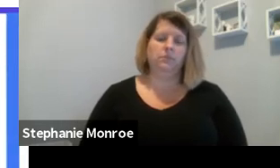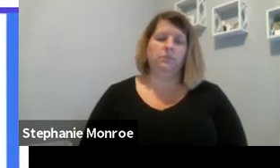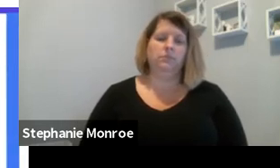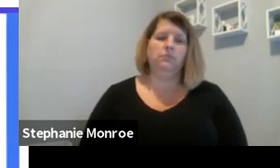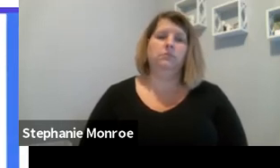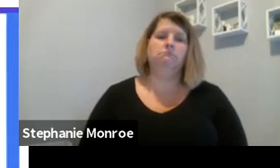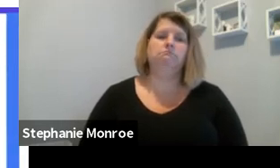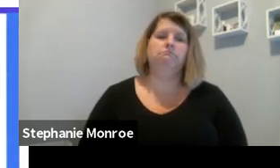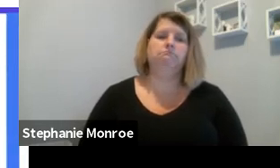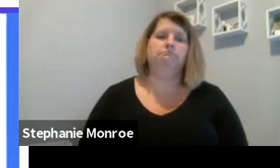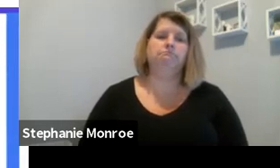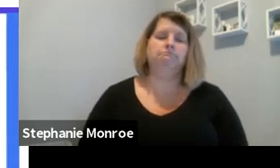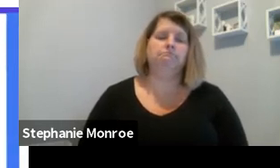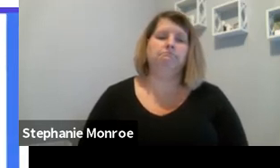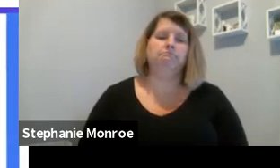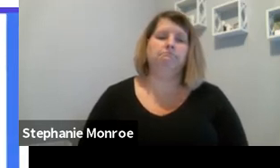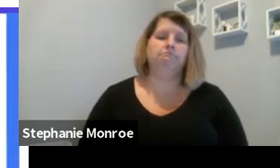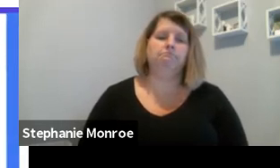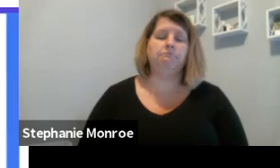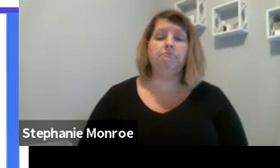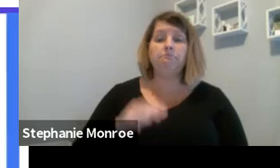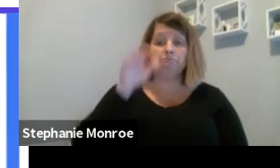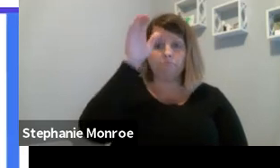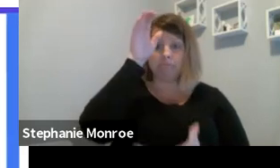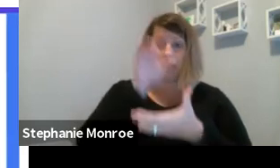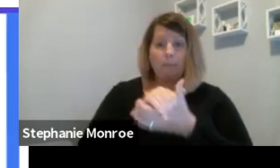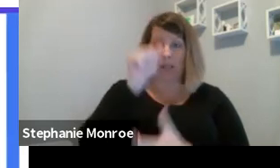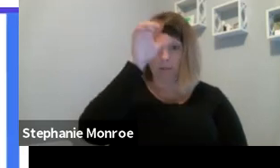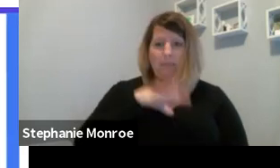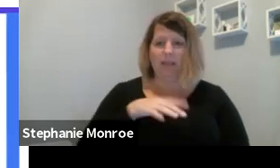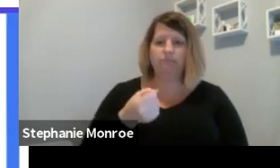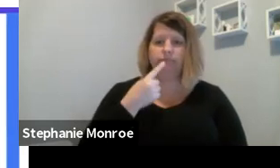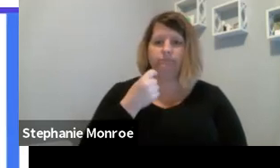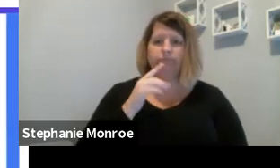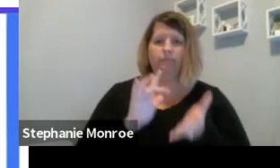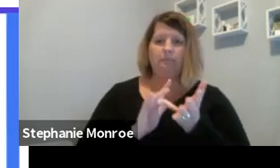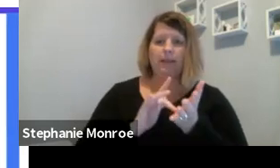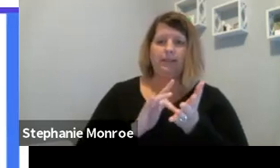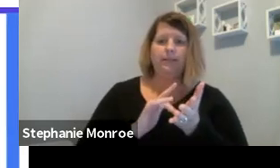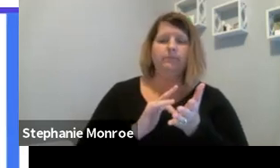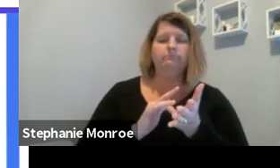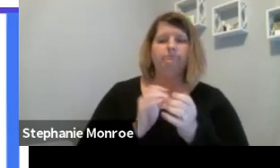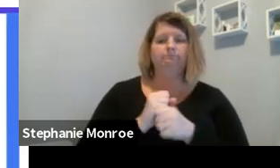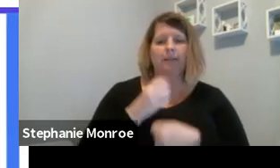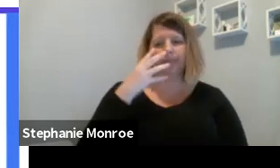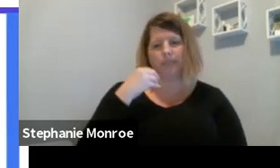Let's read here. A married man is taking medications which puts him to sleep